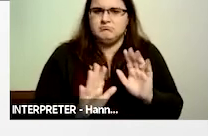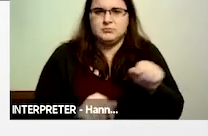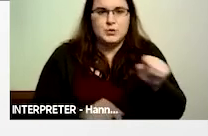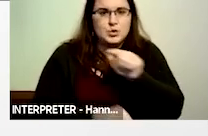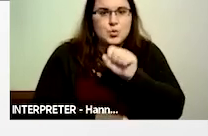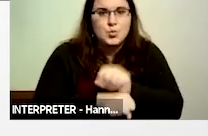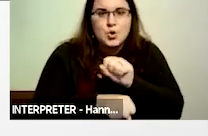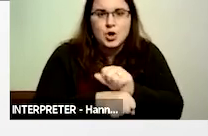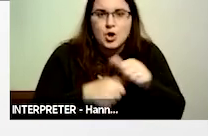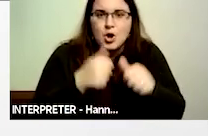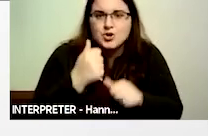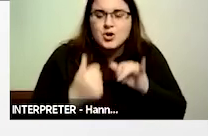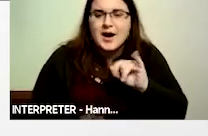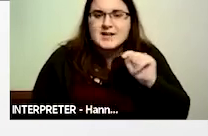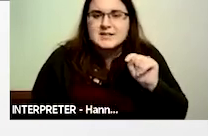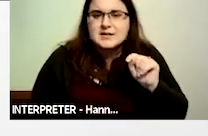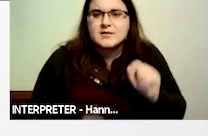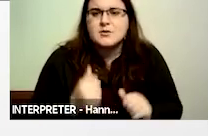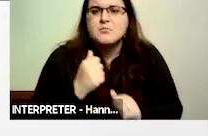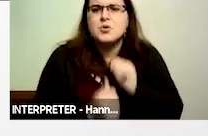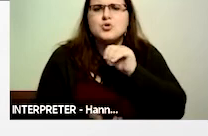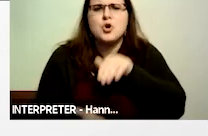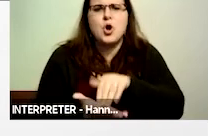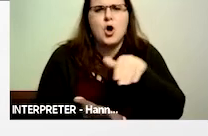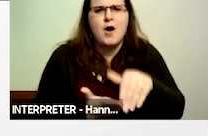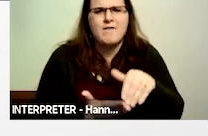Ben Woelk: It project goes at least what twice as long as it should,